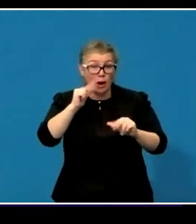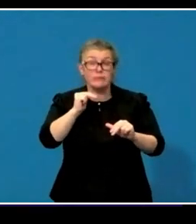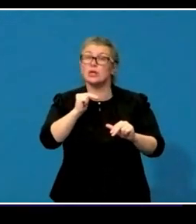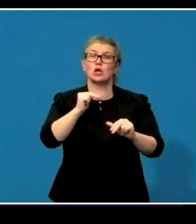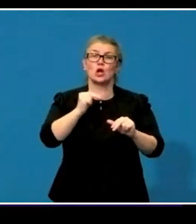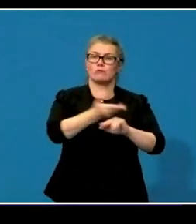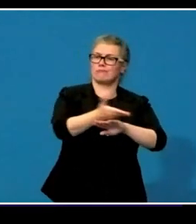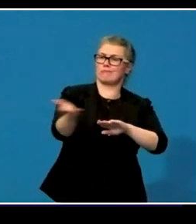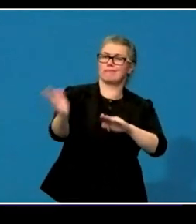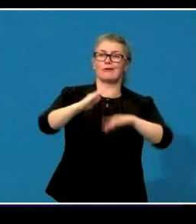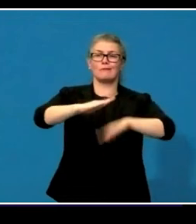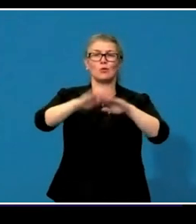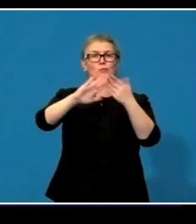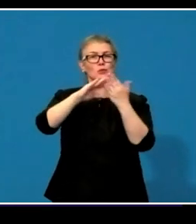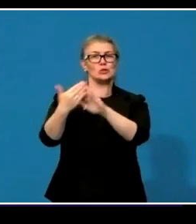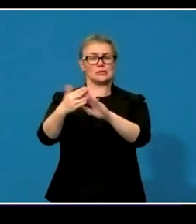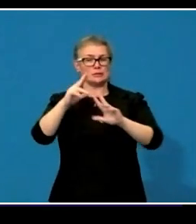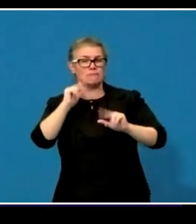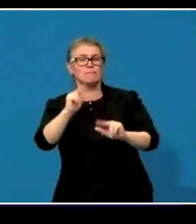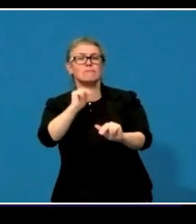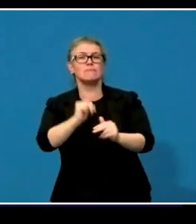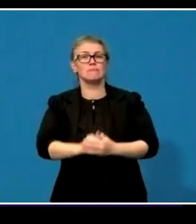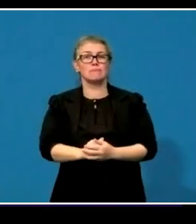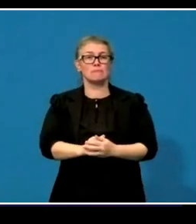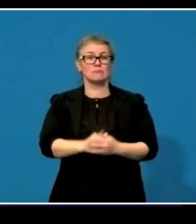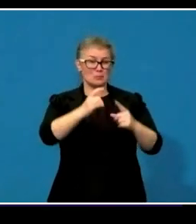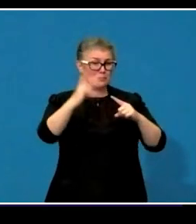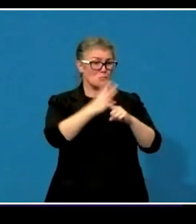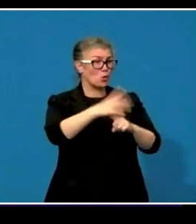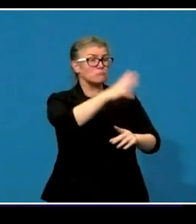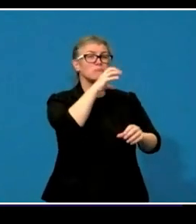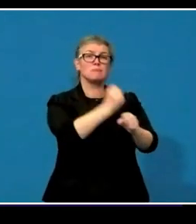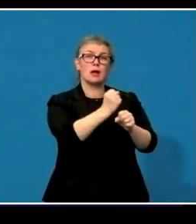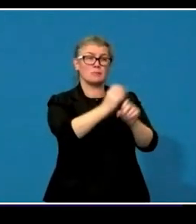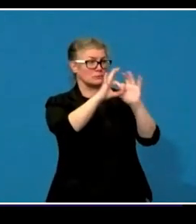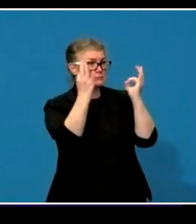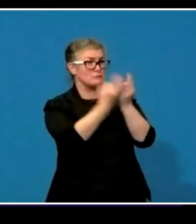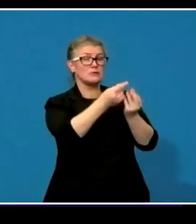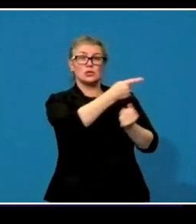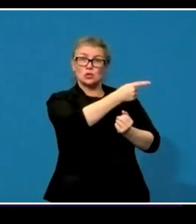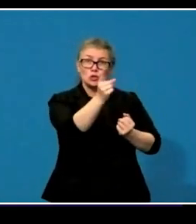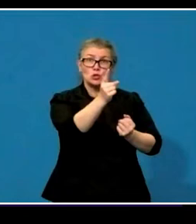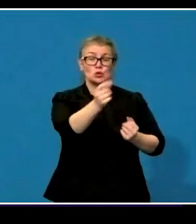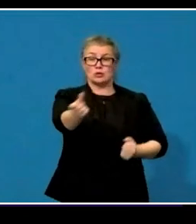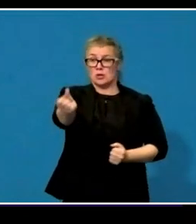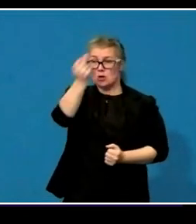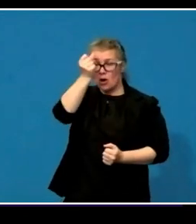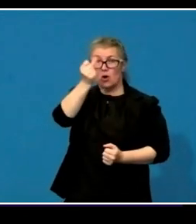And it's essential that the government bodies that are present and delegated to be